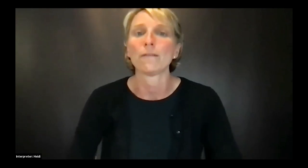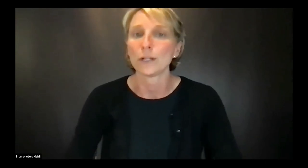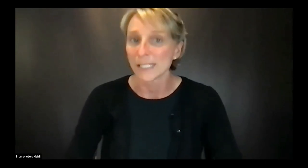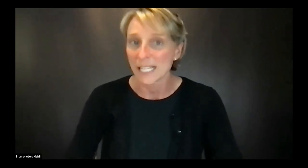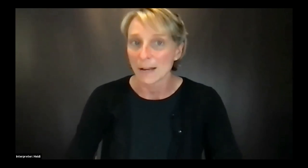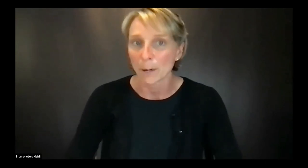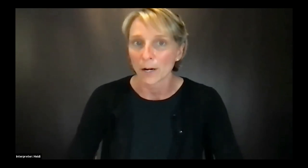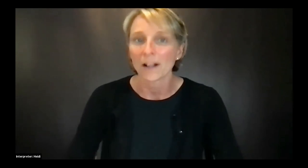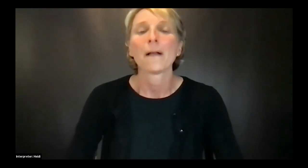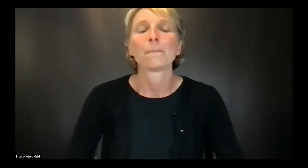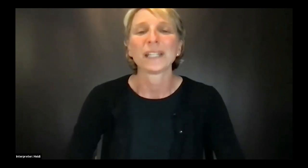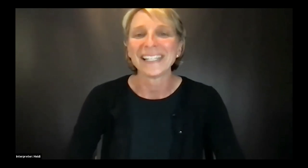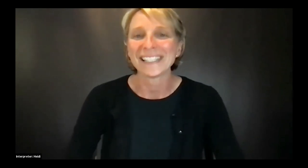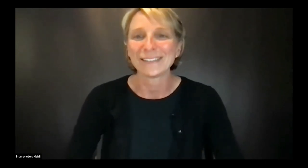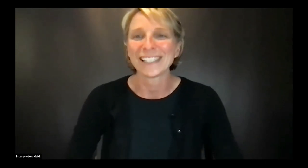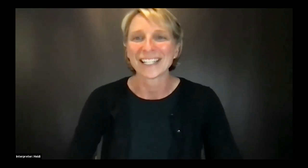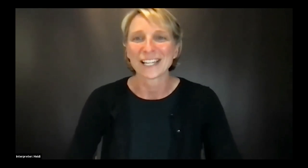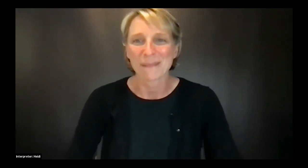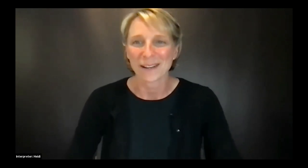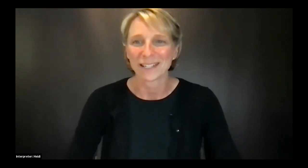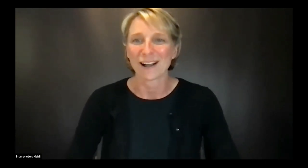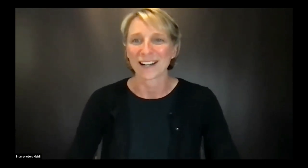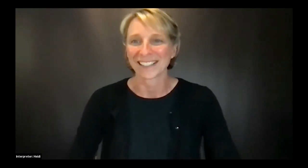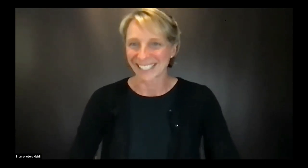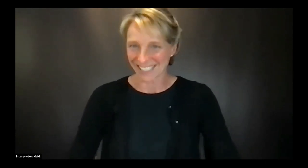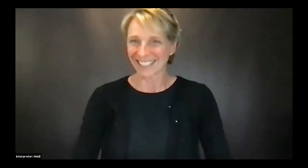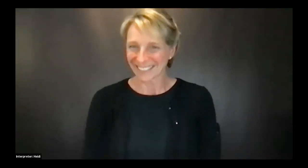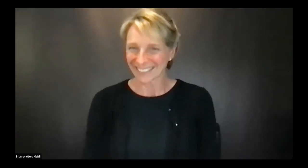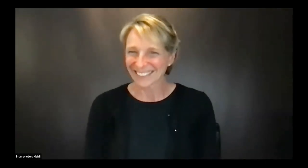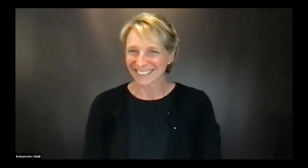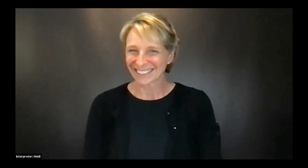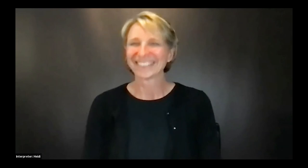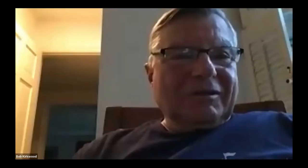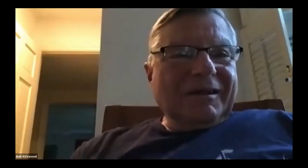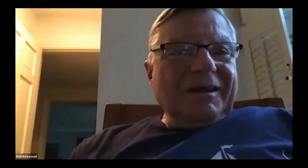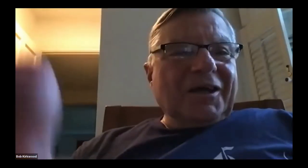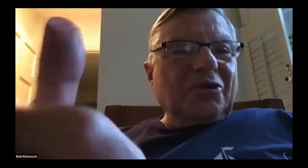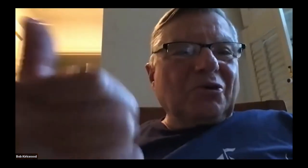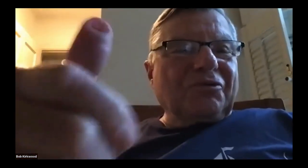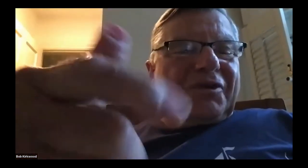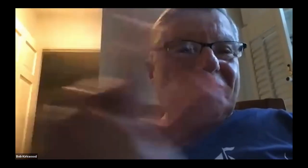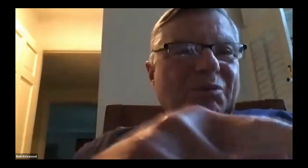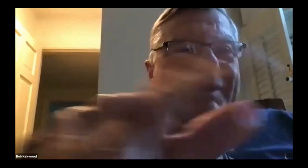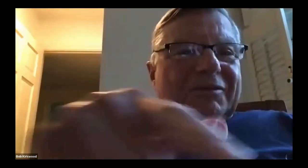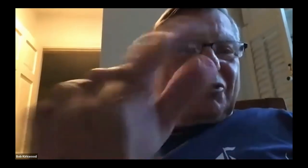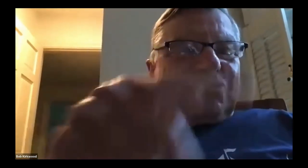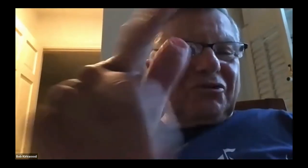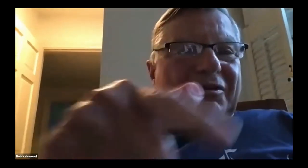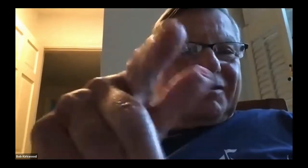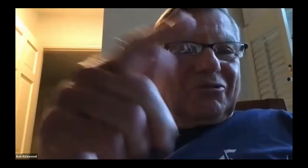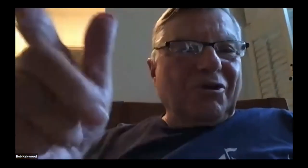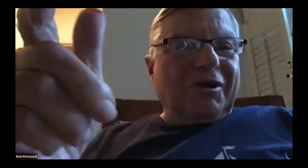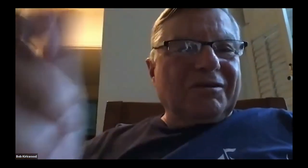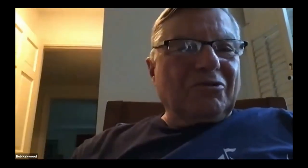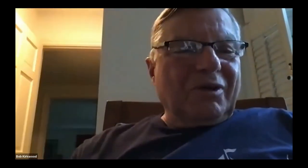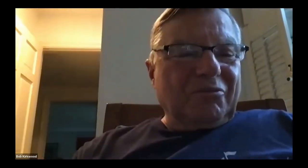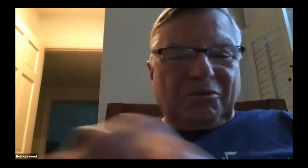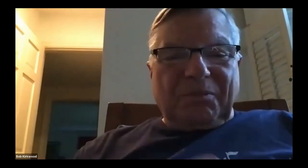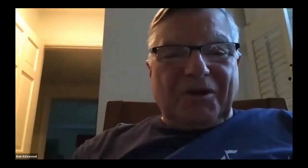you see Bert please do send him my regards. I did. I notified him about this talk, so I'm surprised